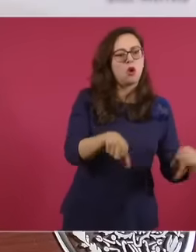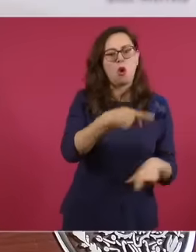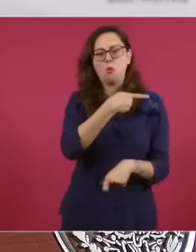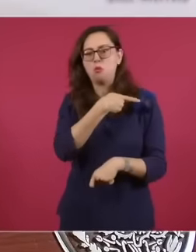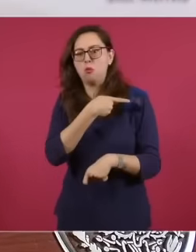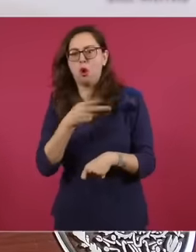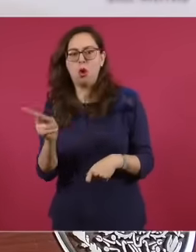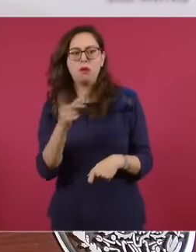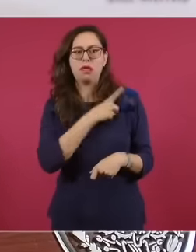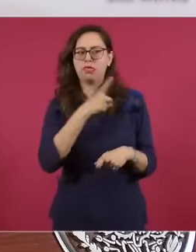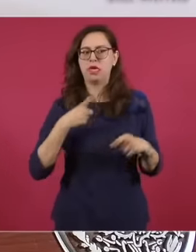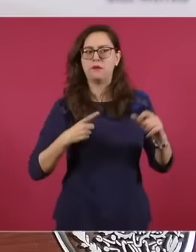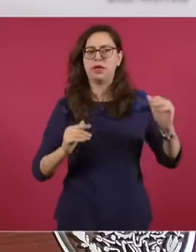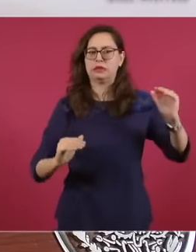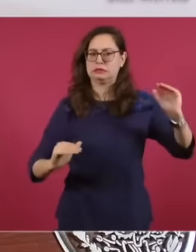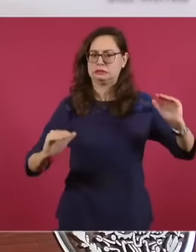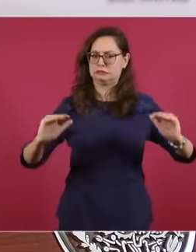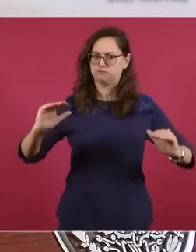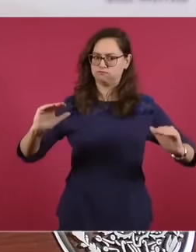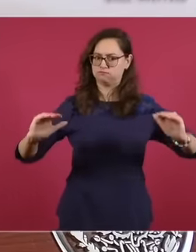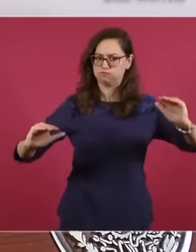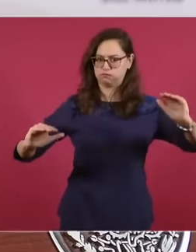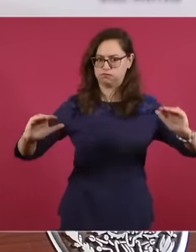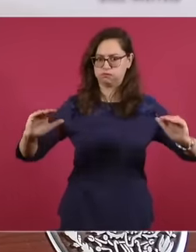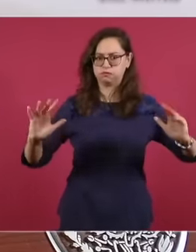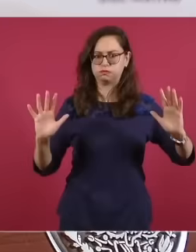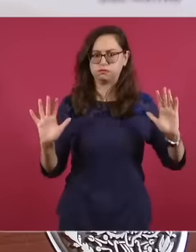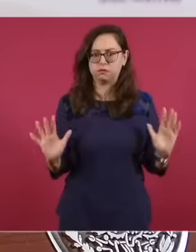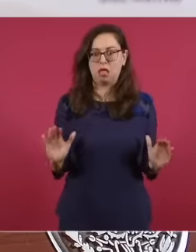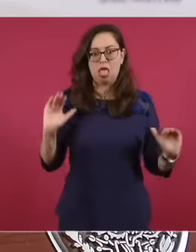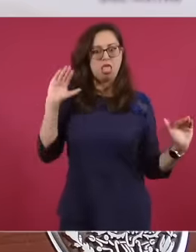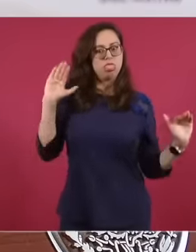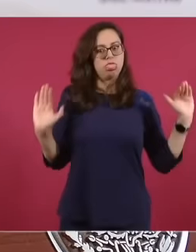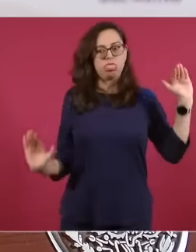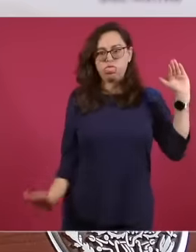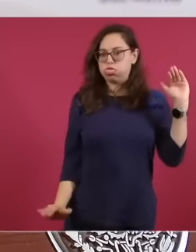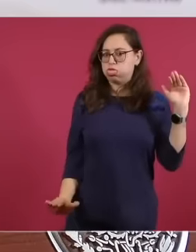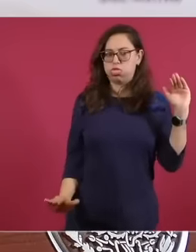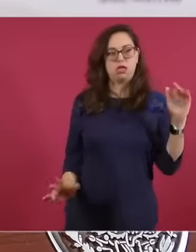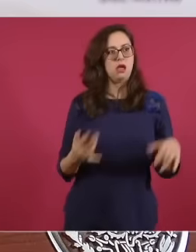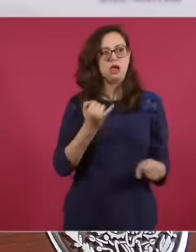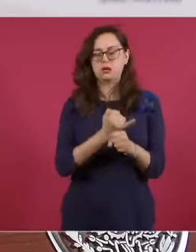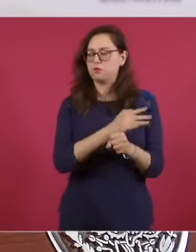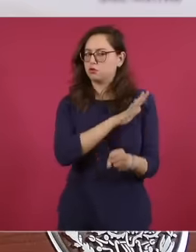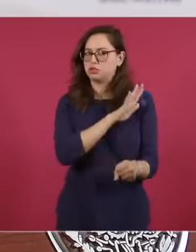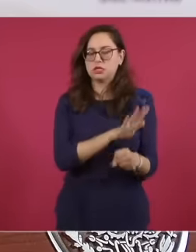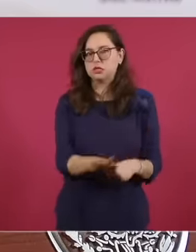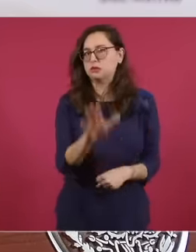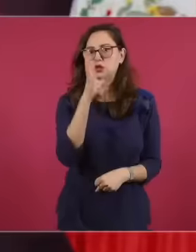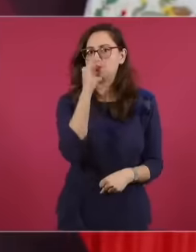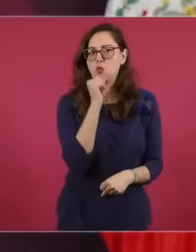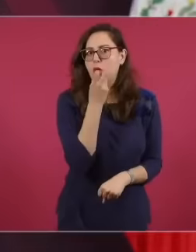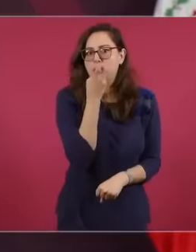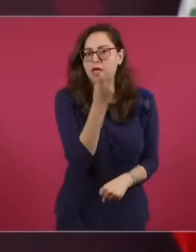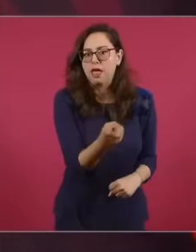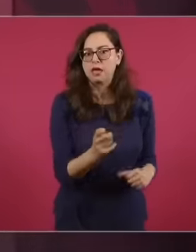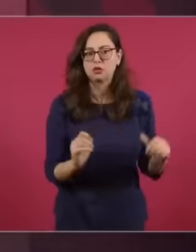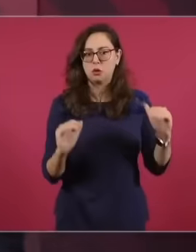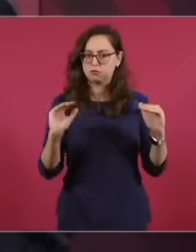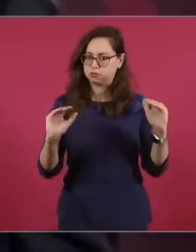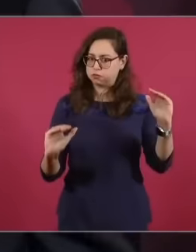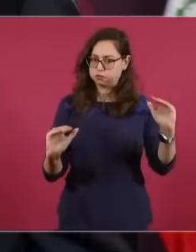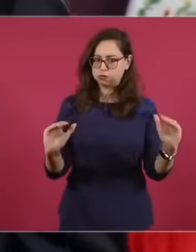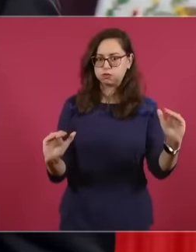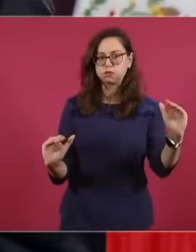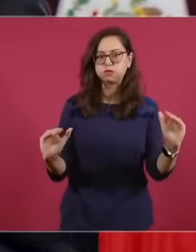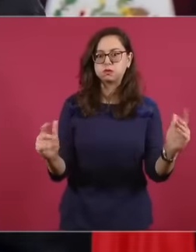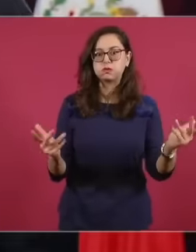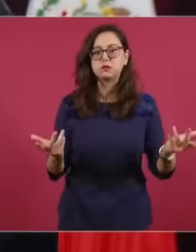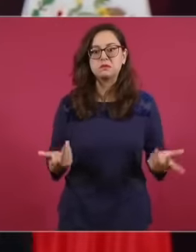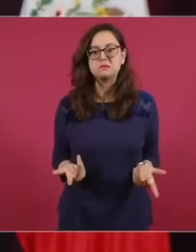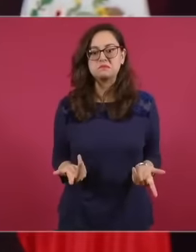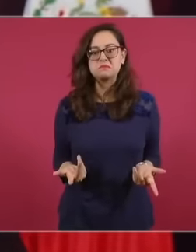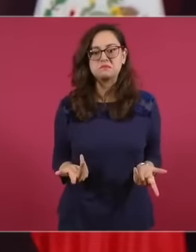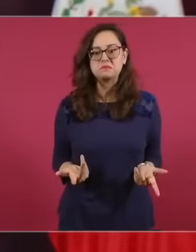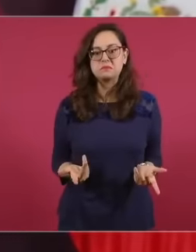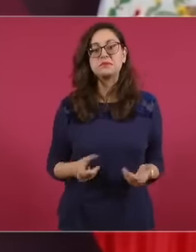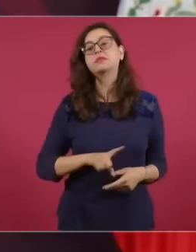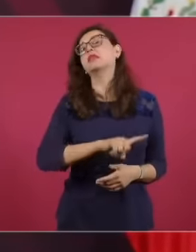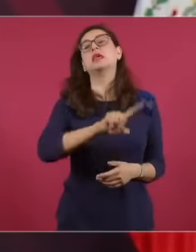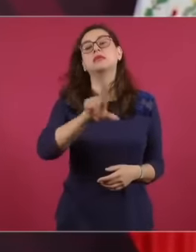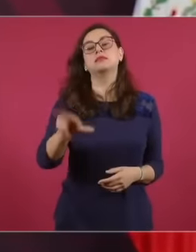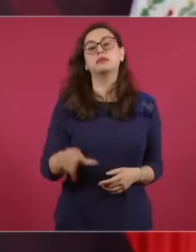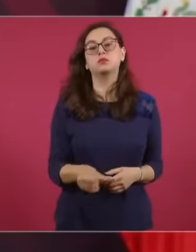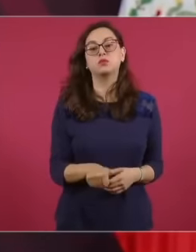. 10 years before Morelos dictated